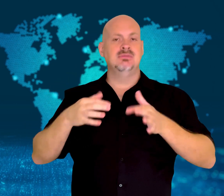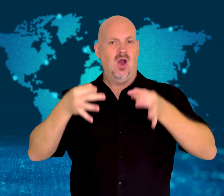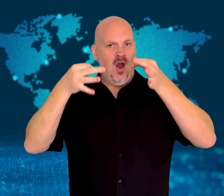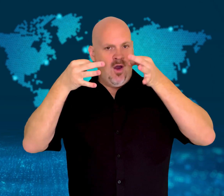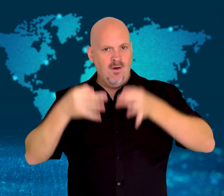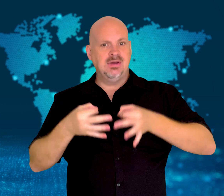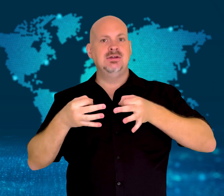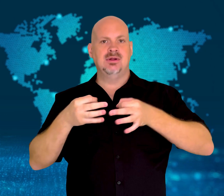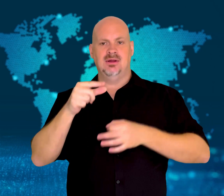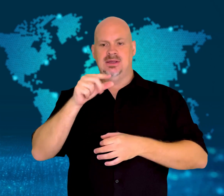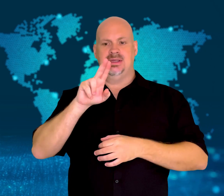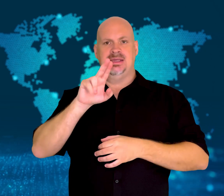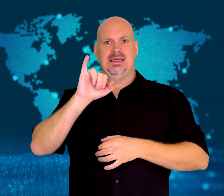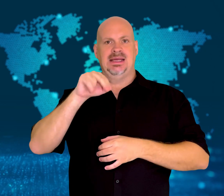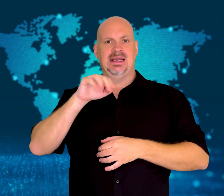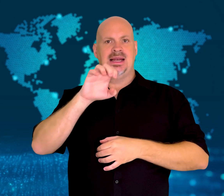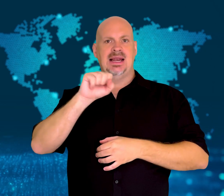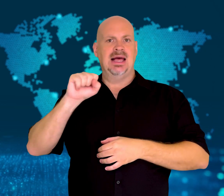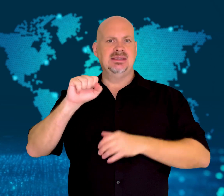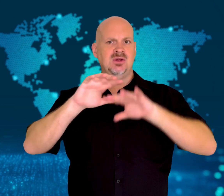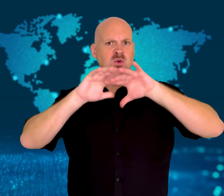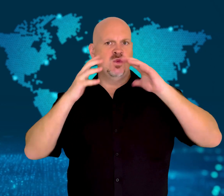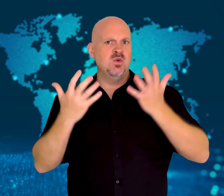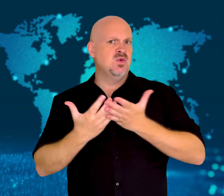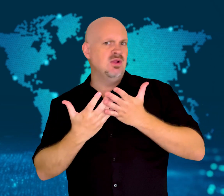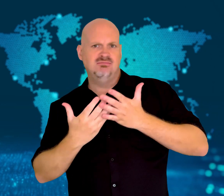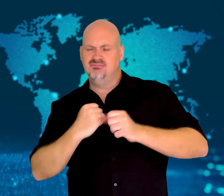Guinness World Records.